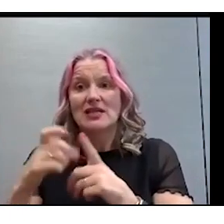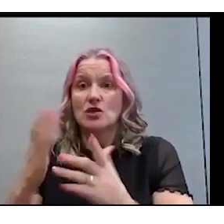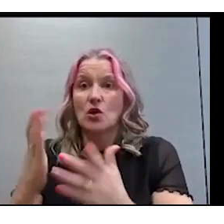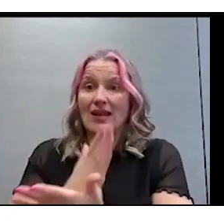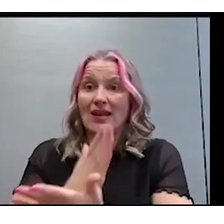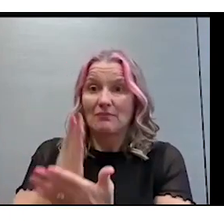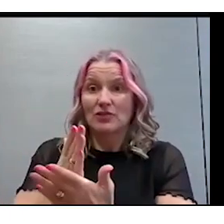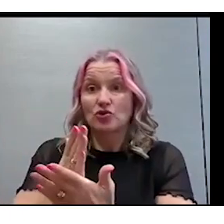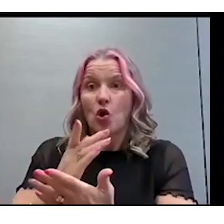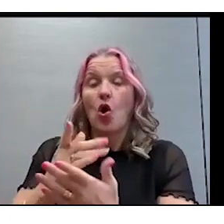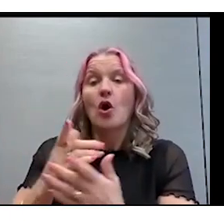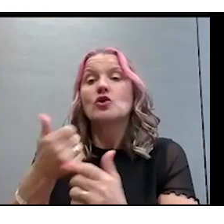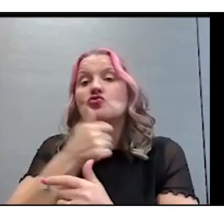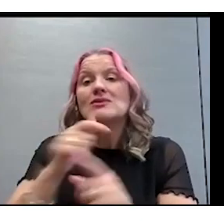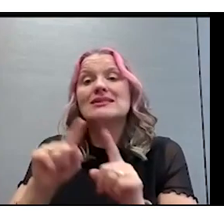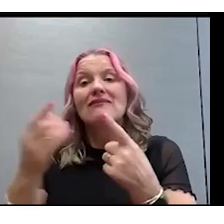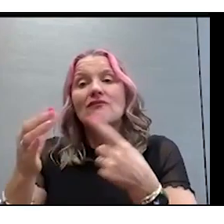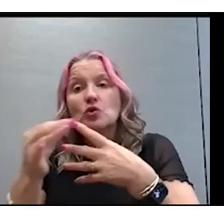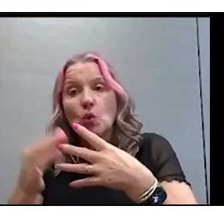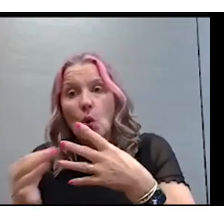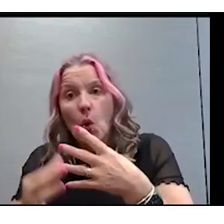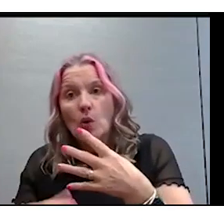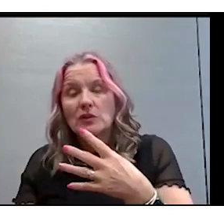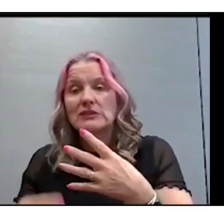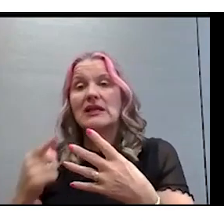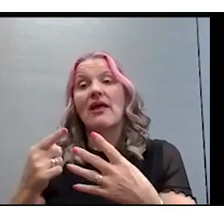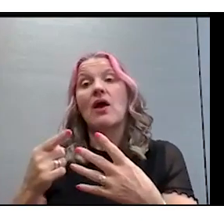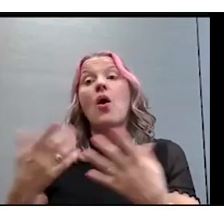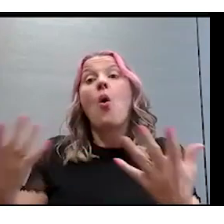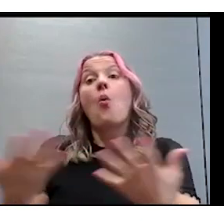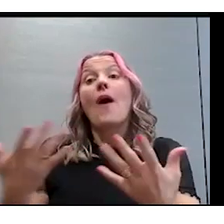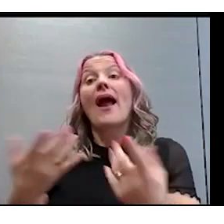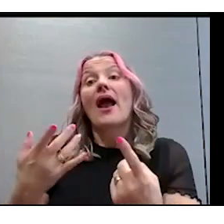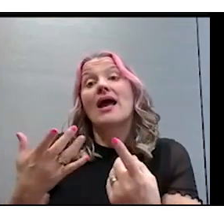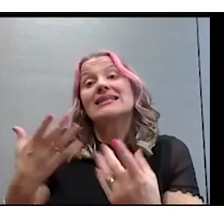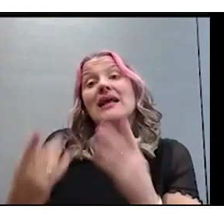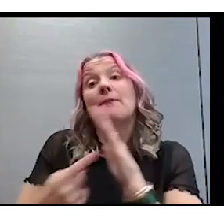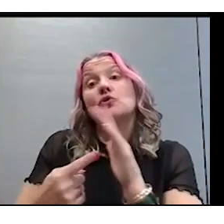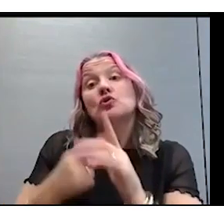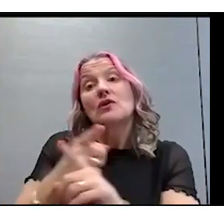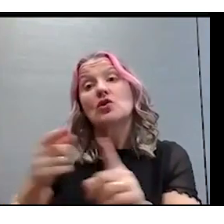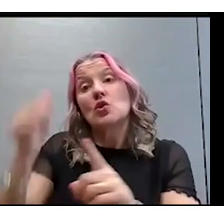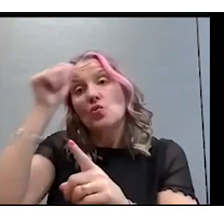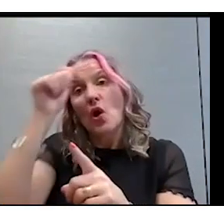you know where the data is and who it stays with is also very important.